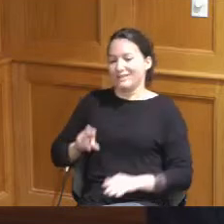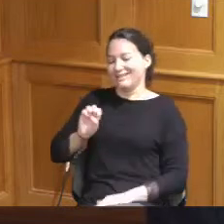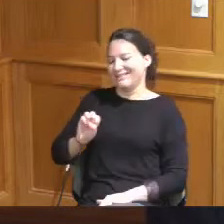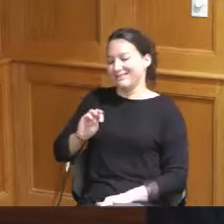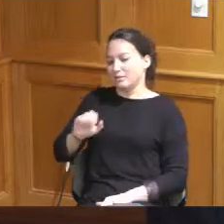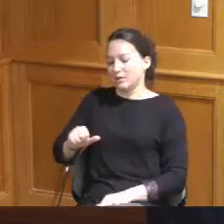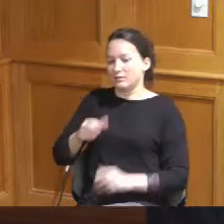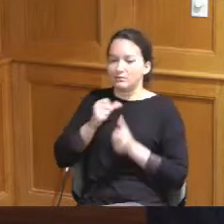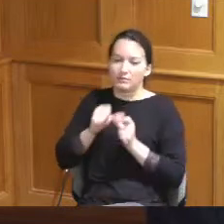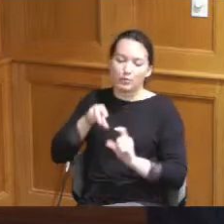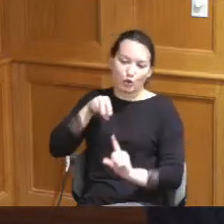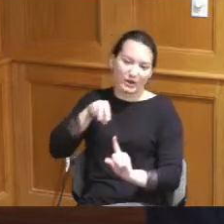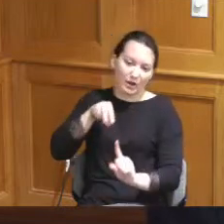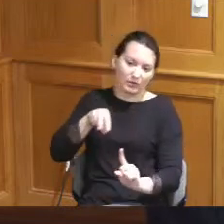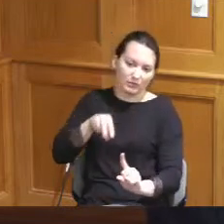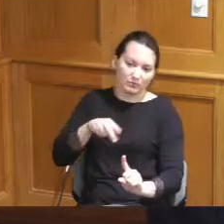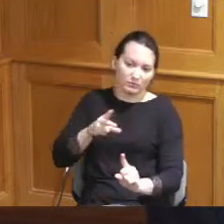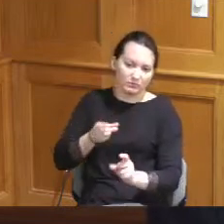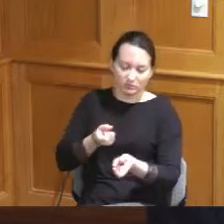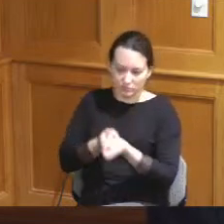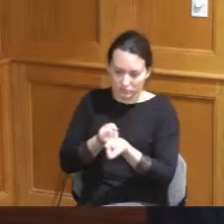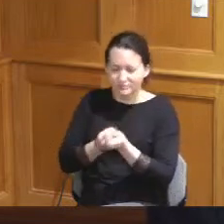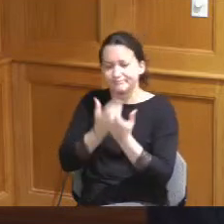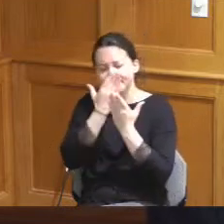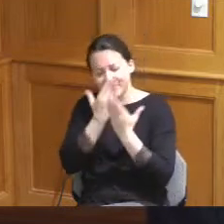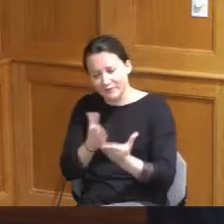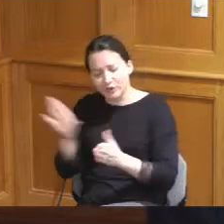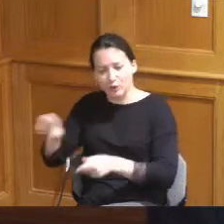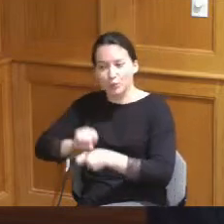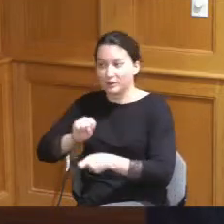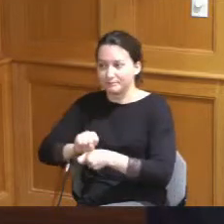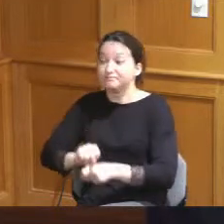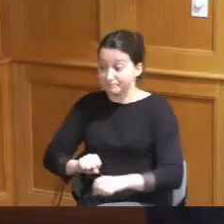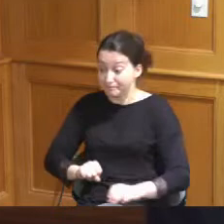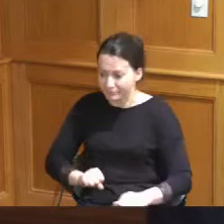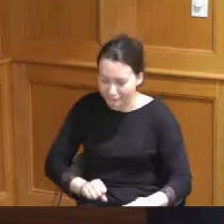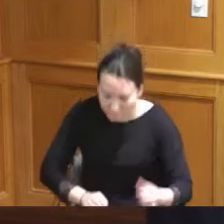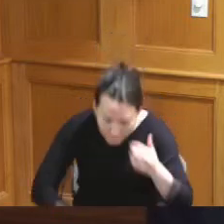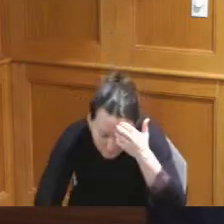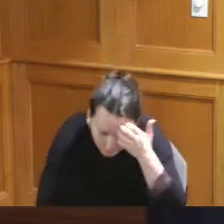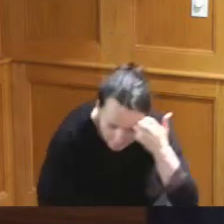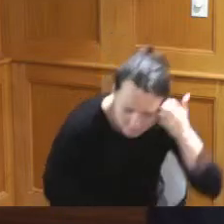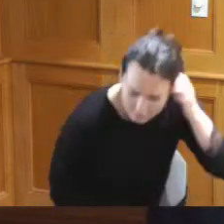look out for that for us so I just wanted to thank them for their work those are my buy lead comments